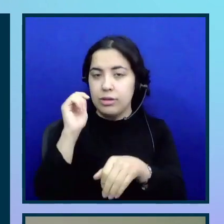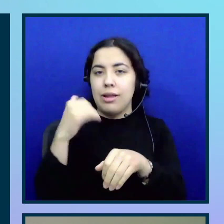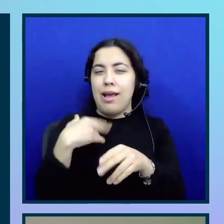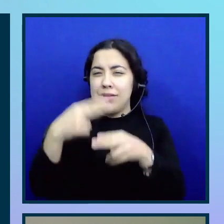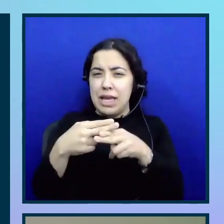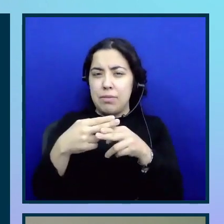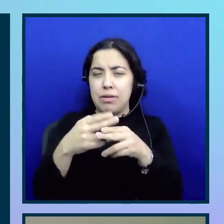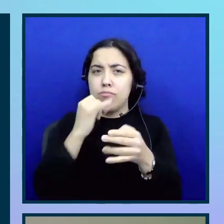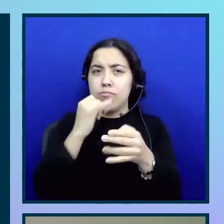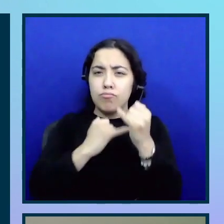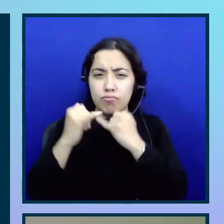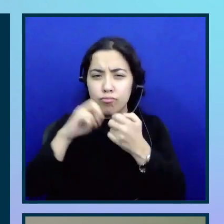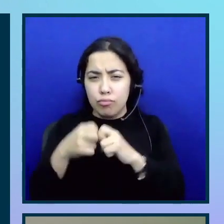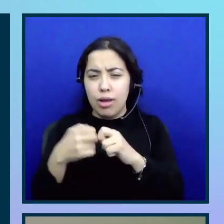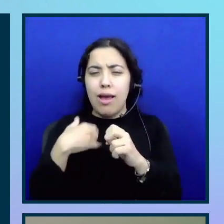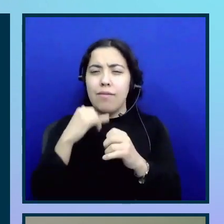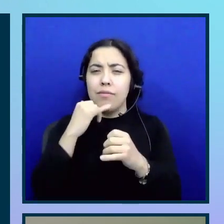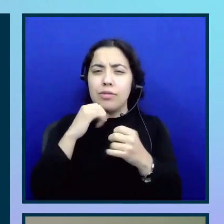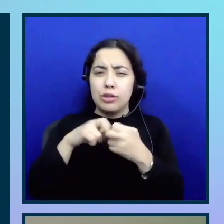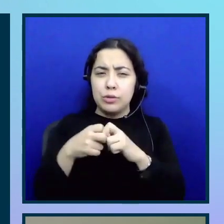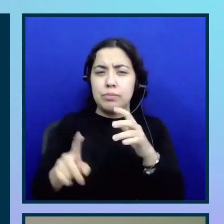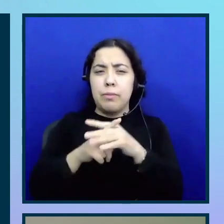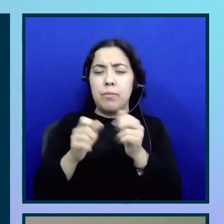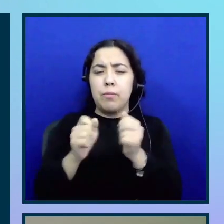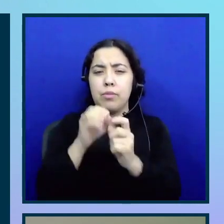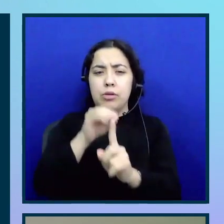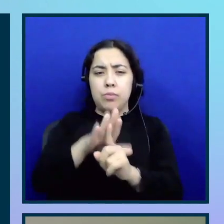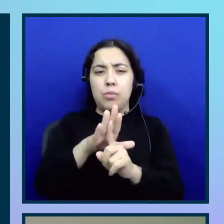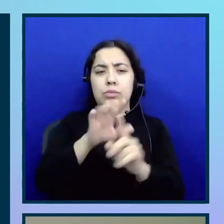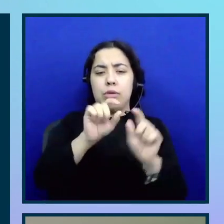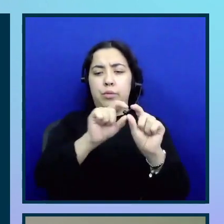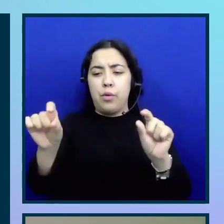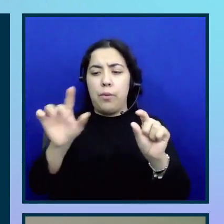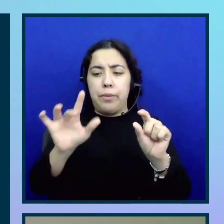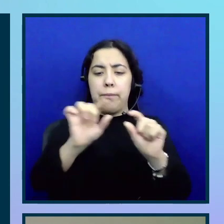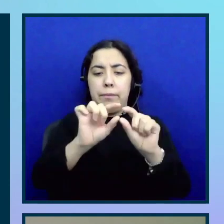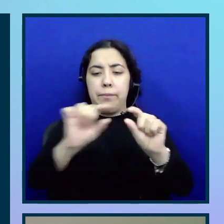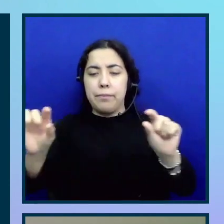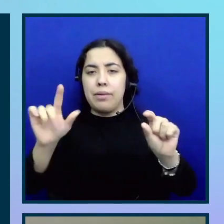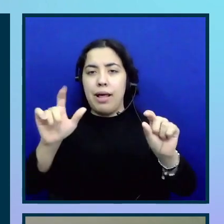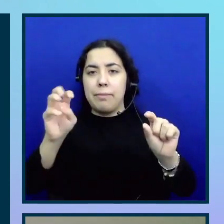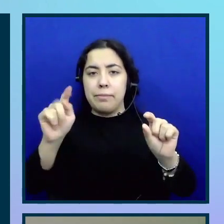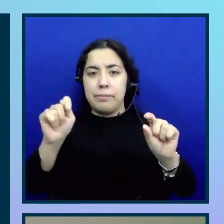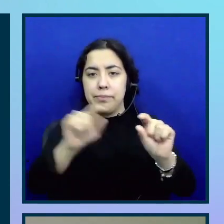there's issues with exposing selection on the row element, but it gives you kind of a linear navigation.